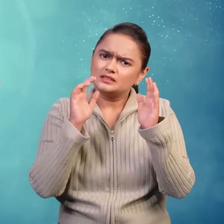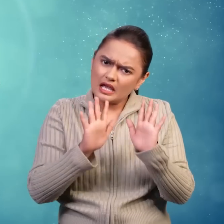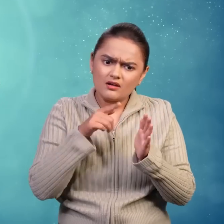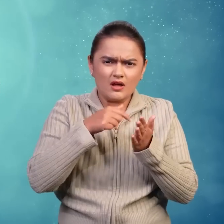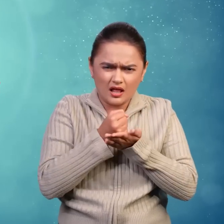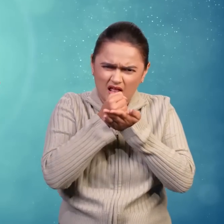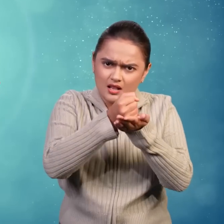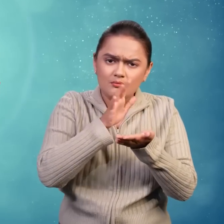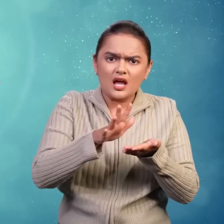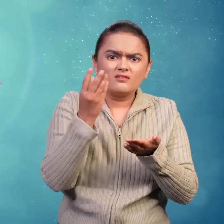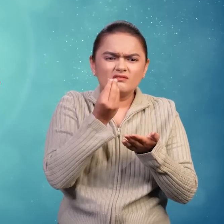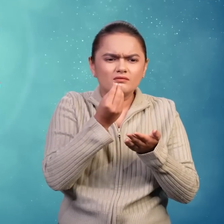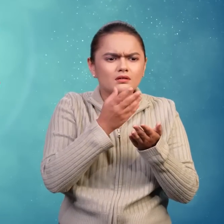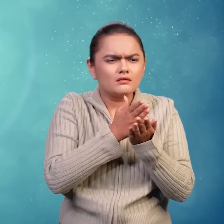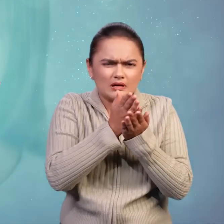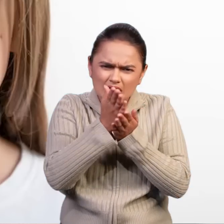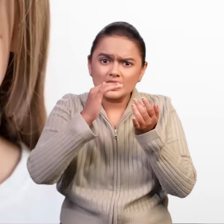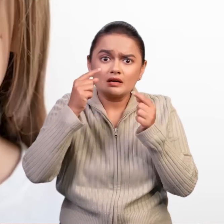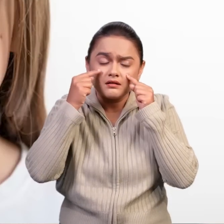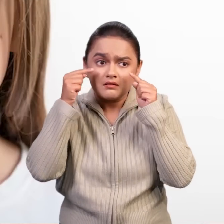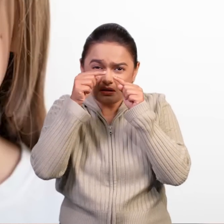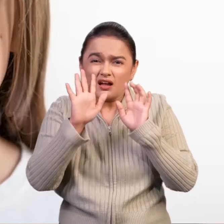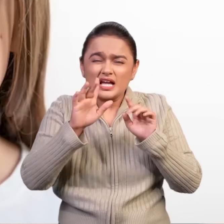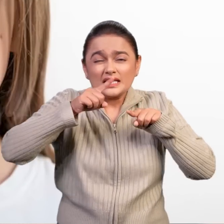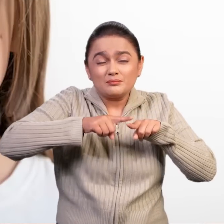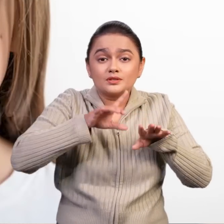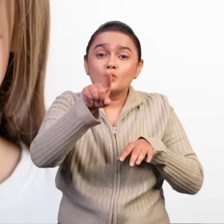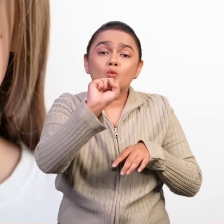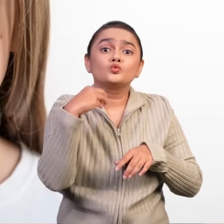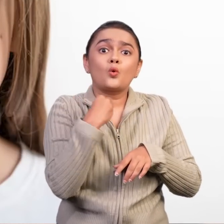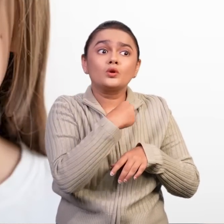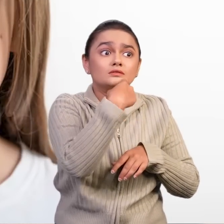may also help certain types of squints, but it's - you really need to speak to